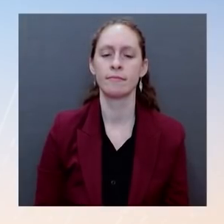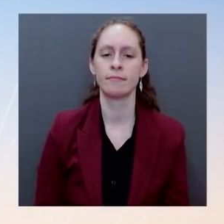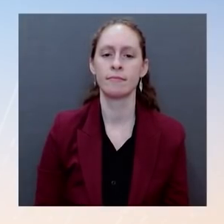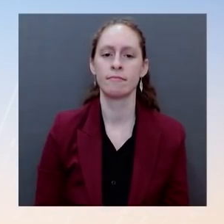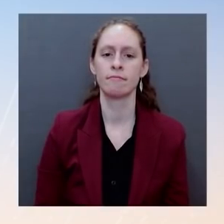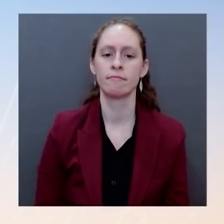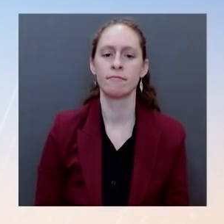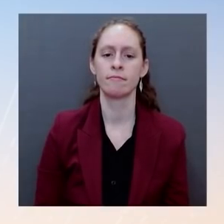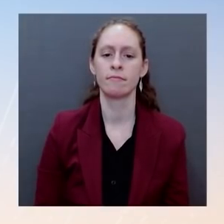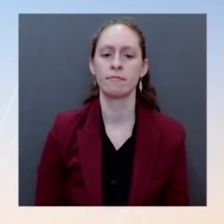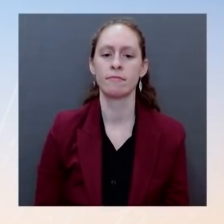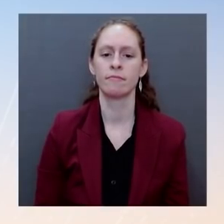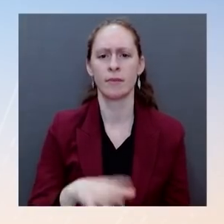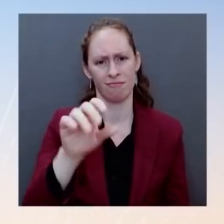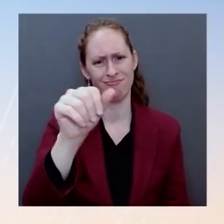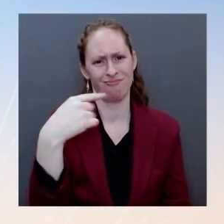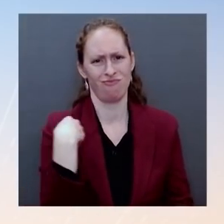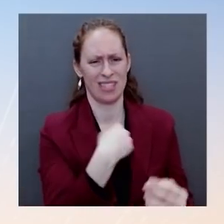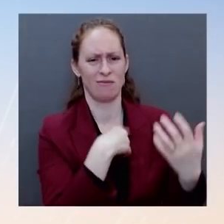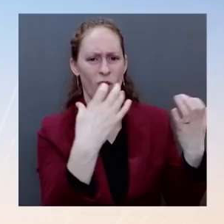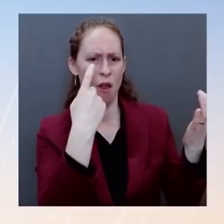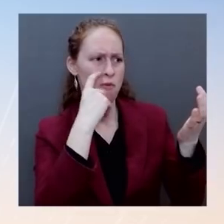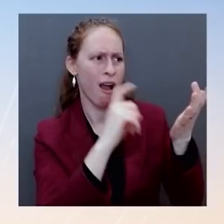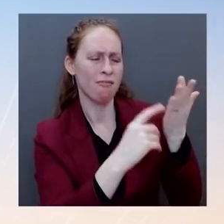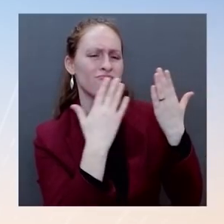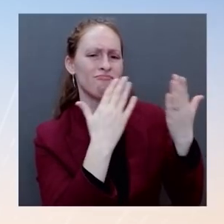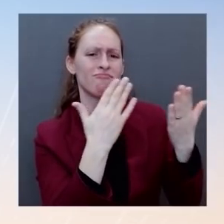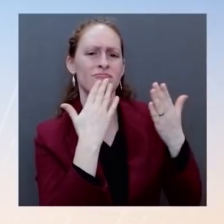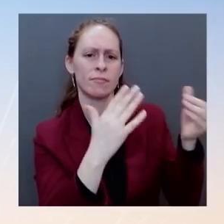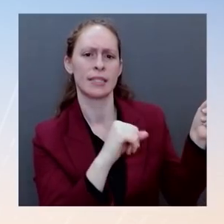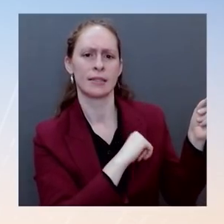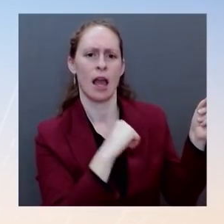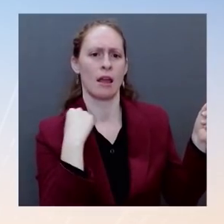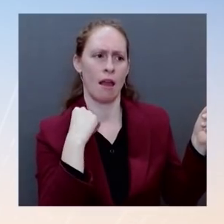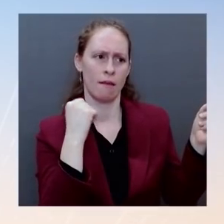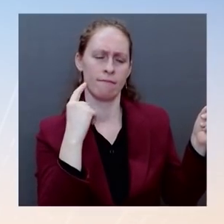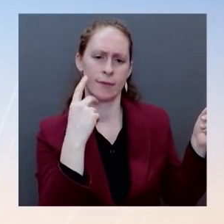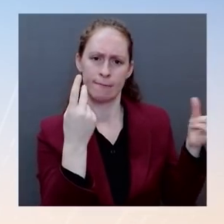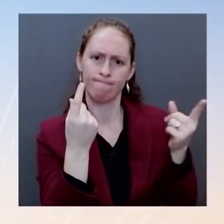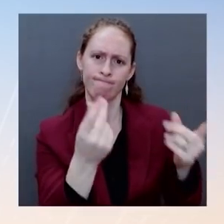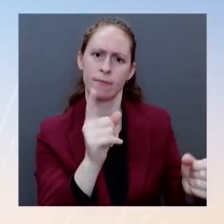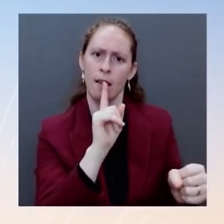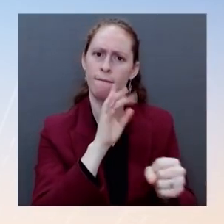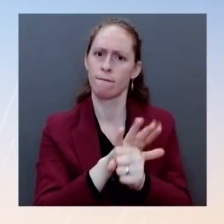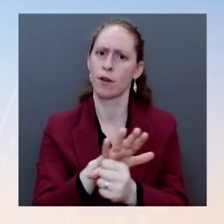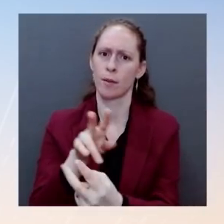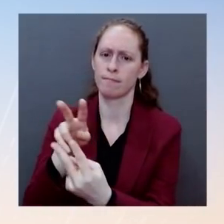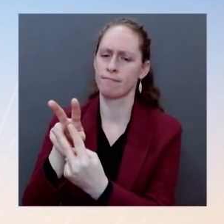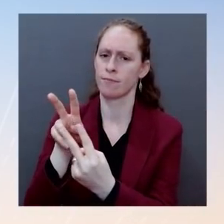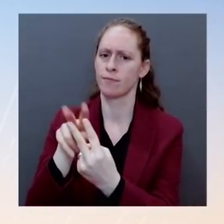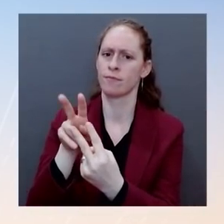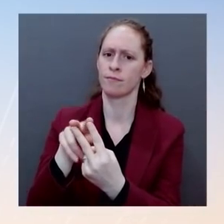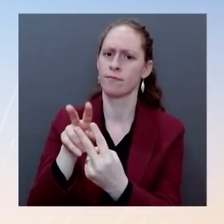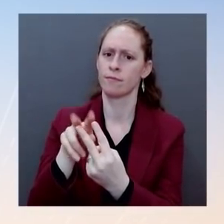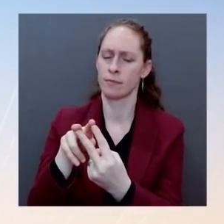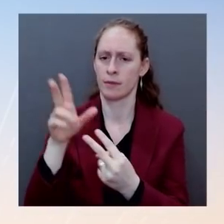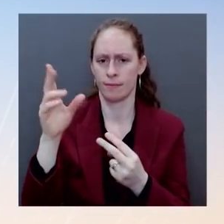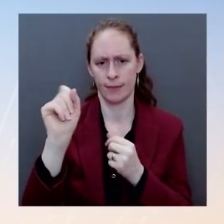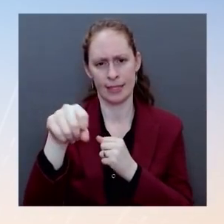At the same time, we are working closely with congressional leadership to finalize those --